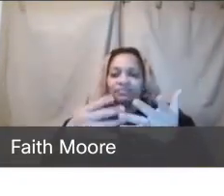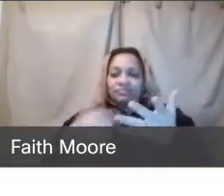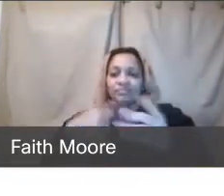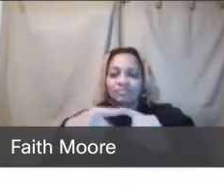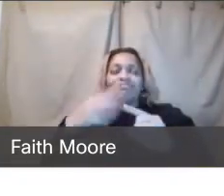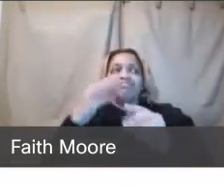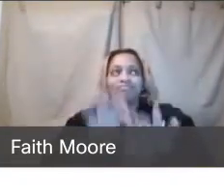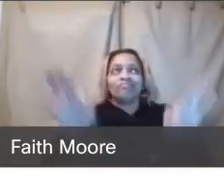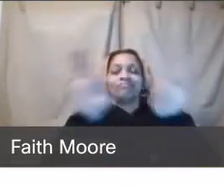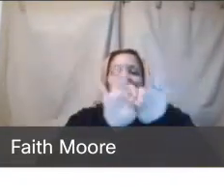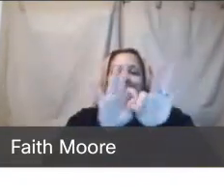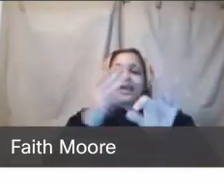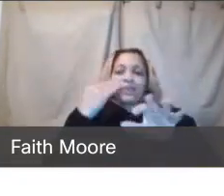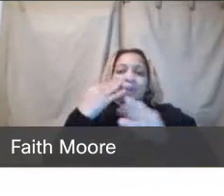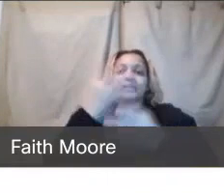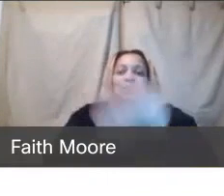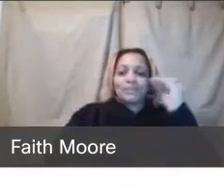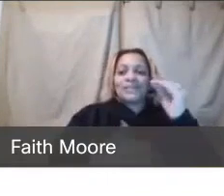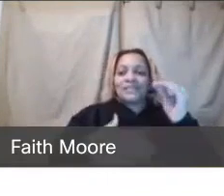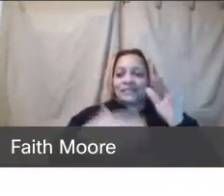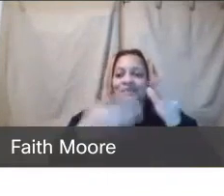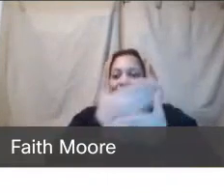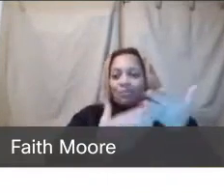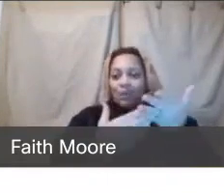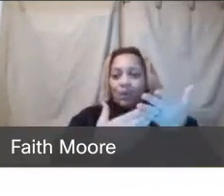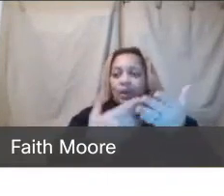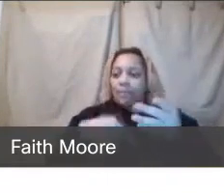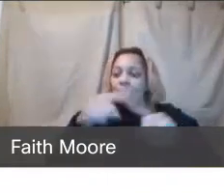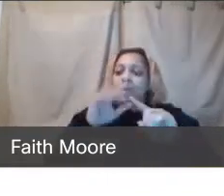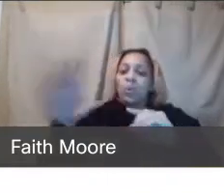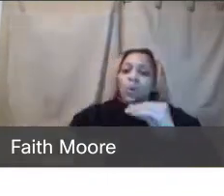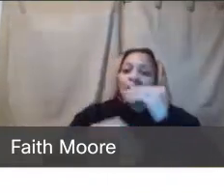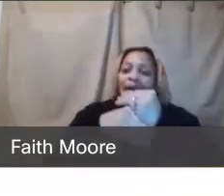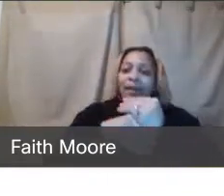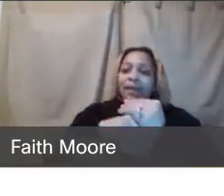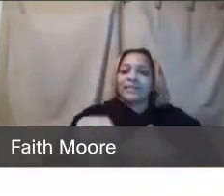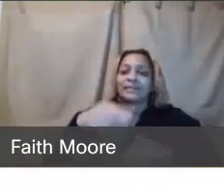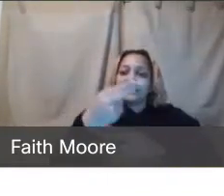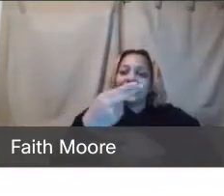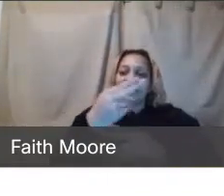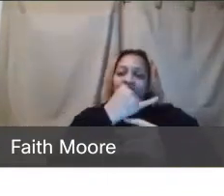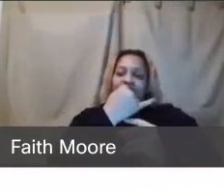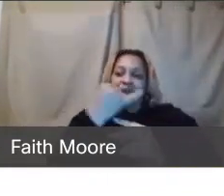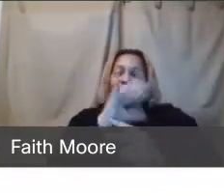And it's a major missing piece we are putting in each but bus lanes or bus by claims on each and ice street. So those could be.